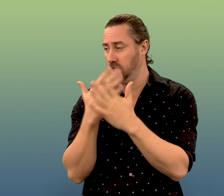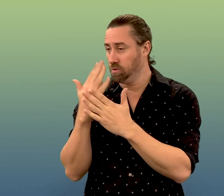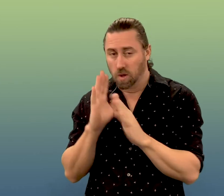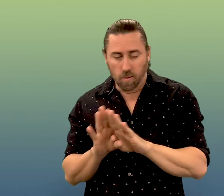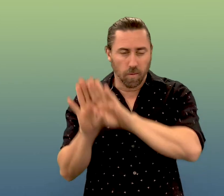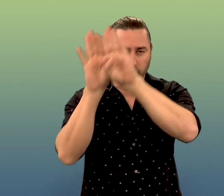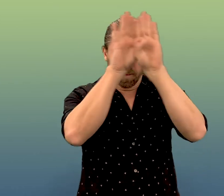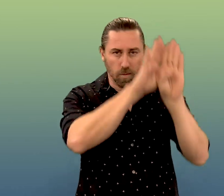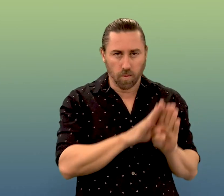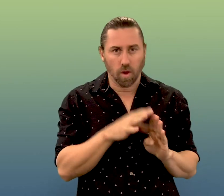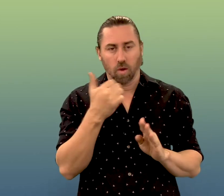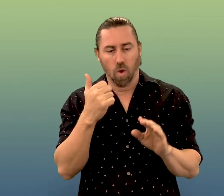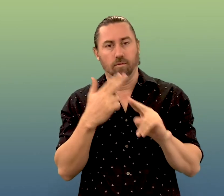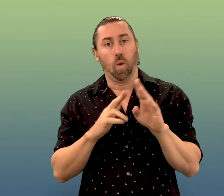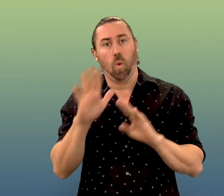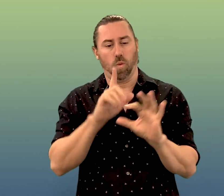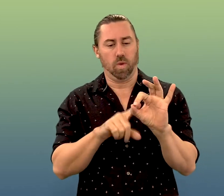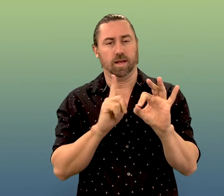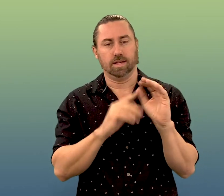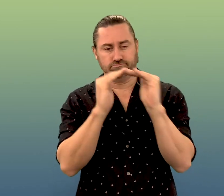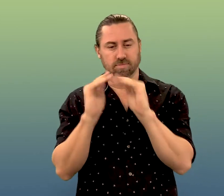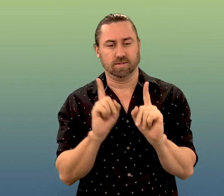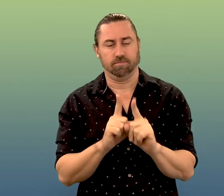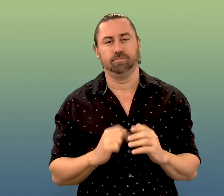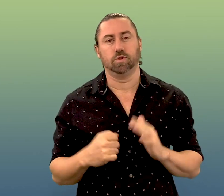to provide a consistent state-wide customer experience.